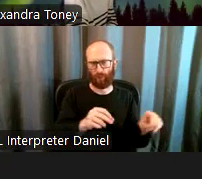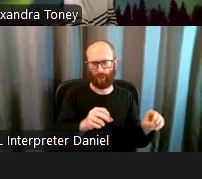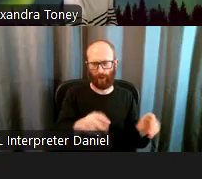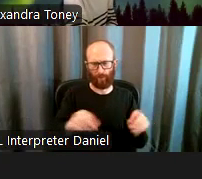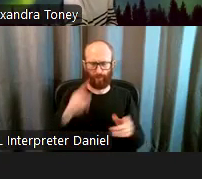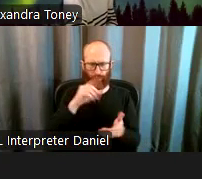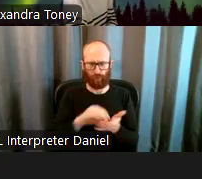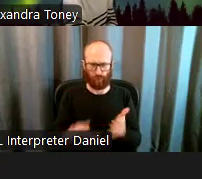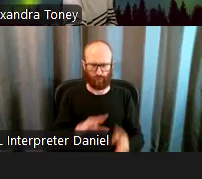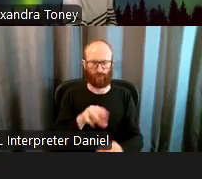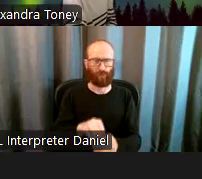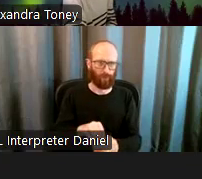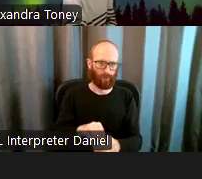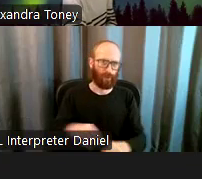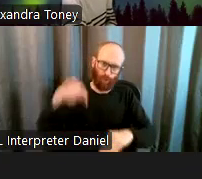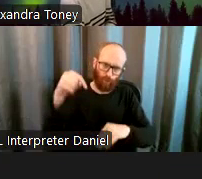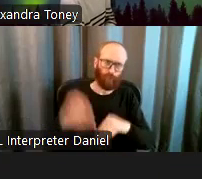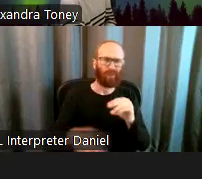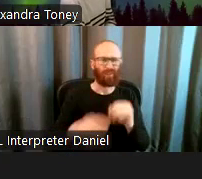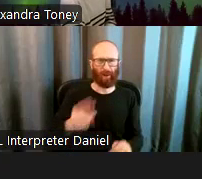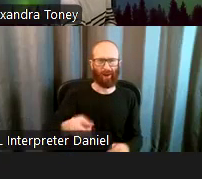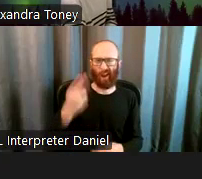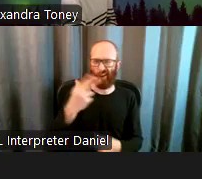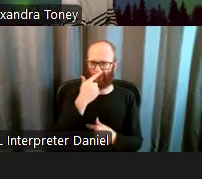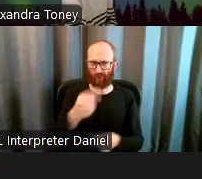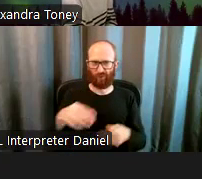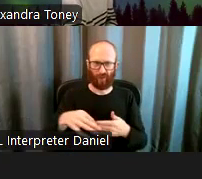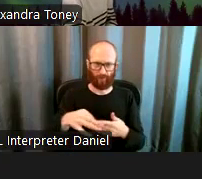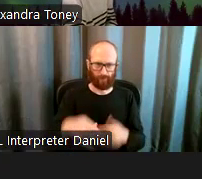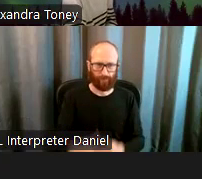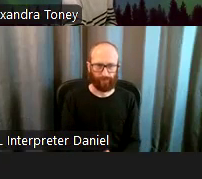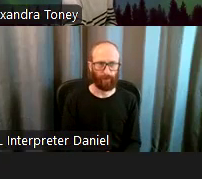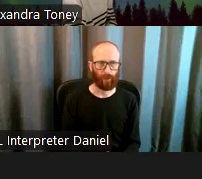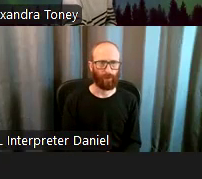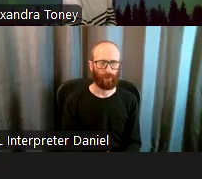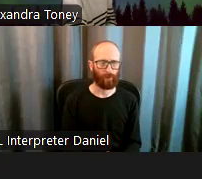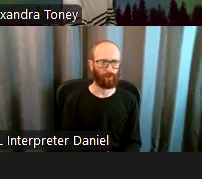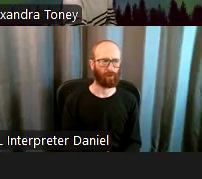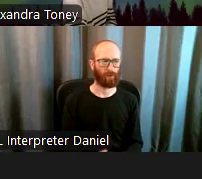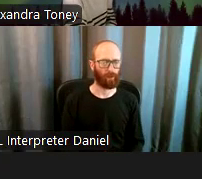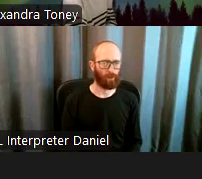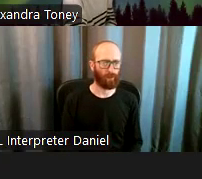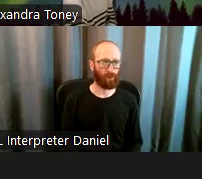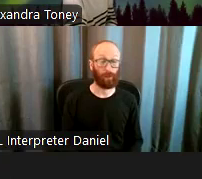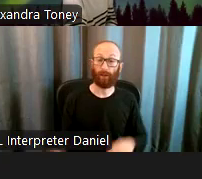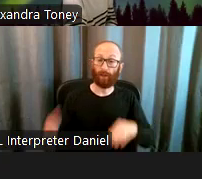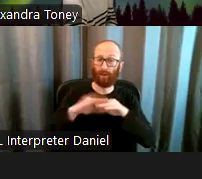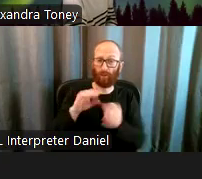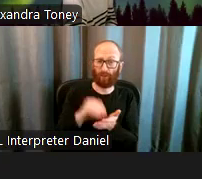like rigorous and high interest content. It increases students' interests and also